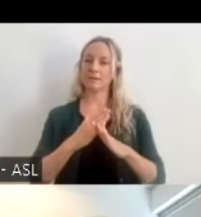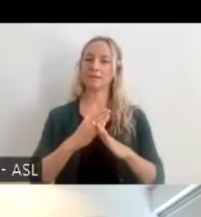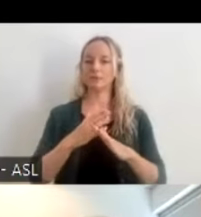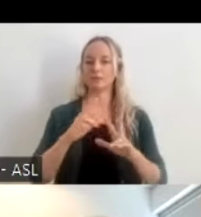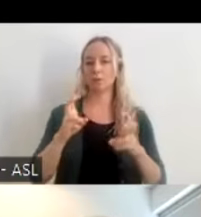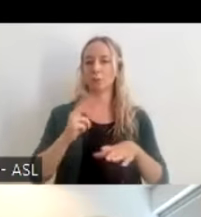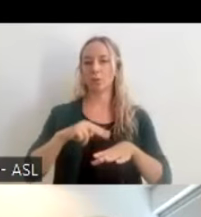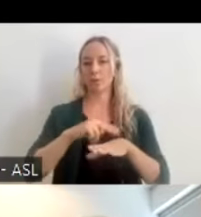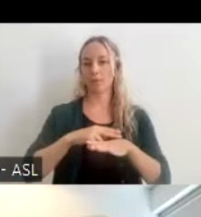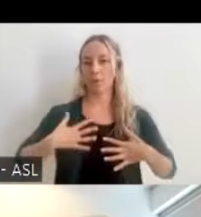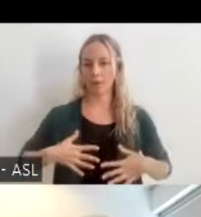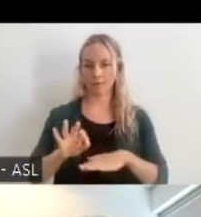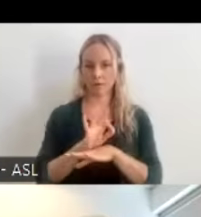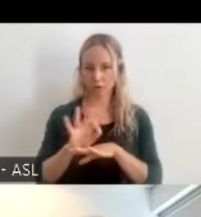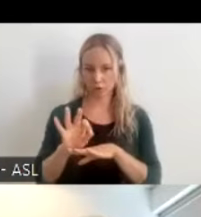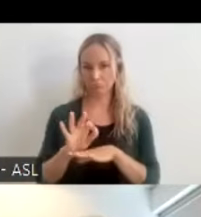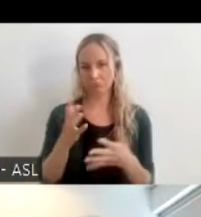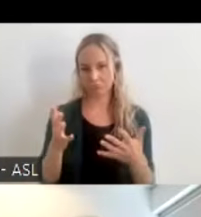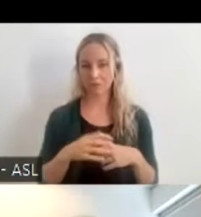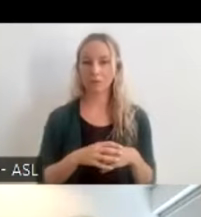This can be somewhat relevant now to the